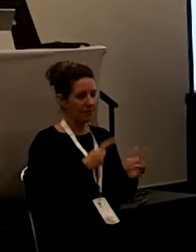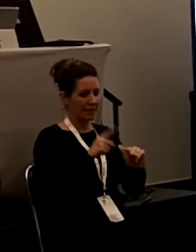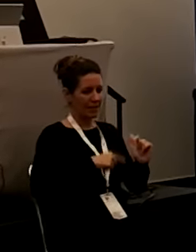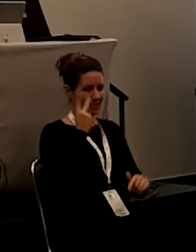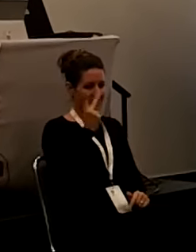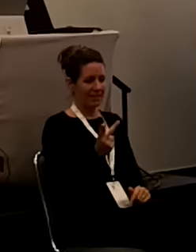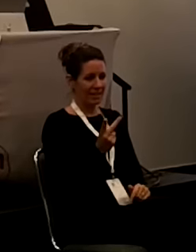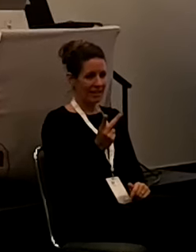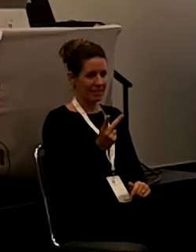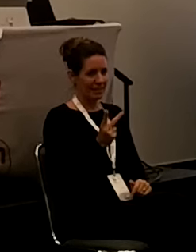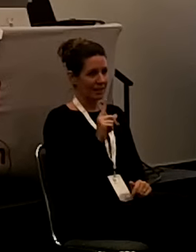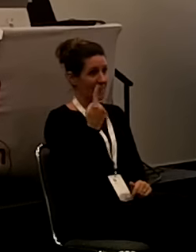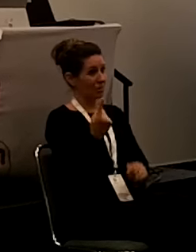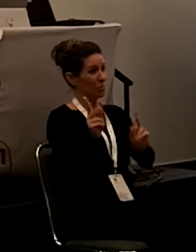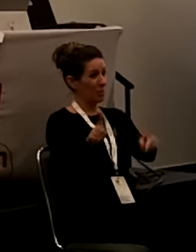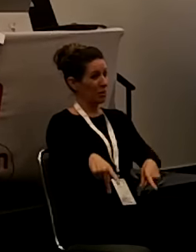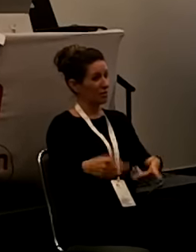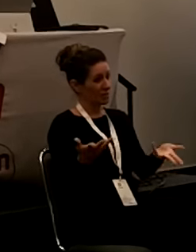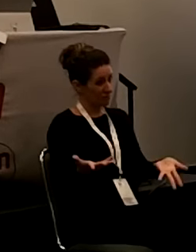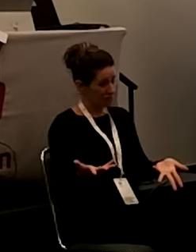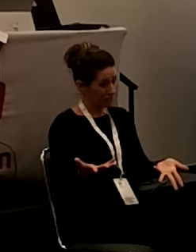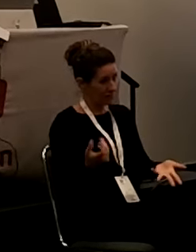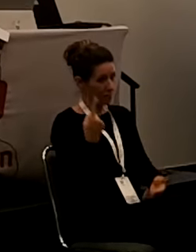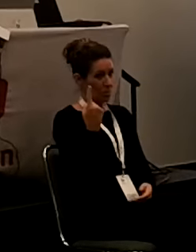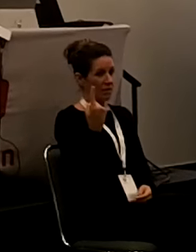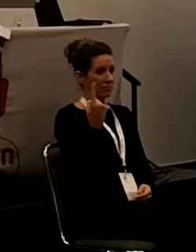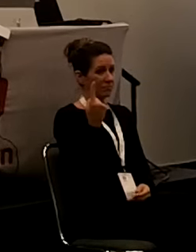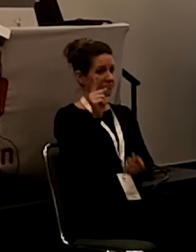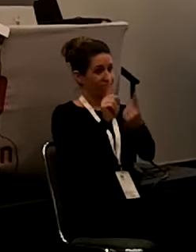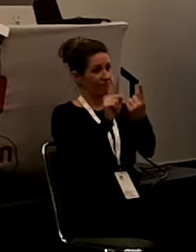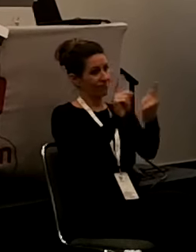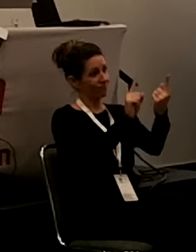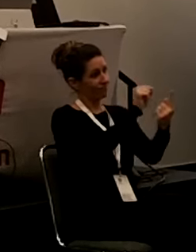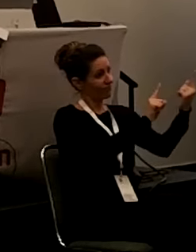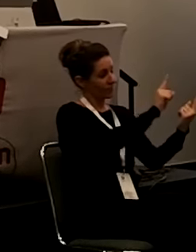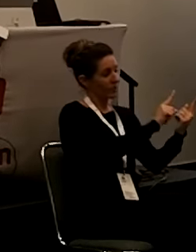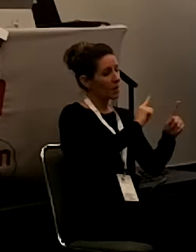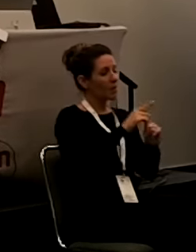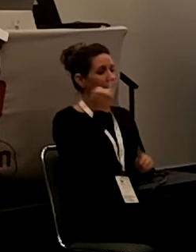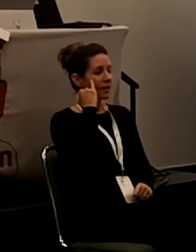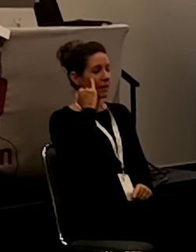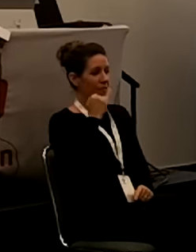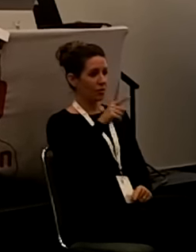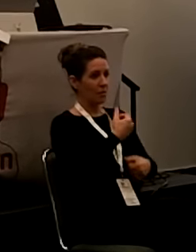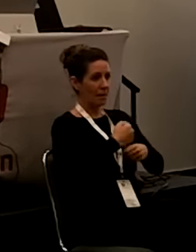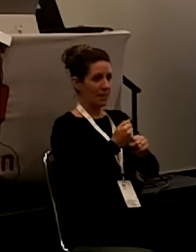and it's just one person at a time. But I feel like if you make your own video about it,